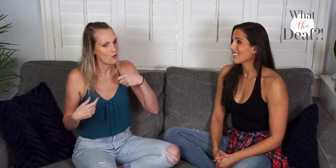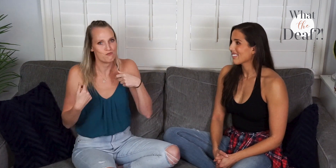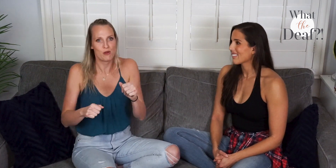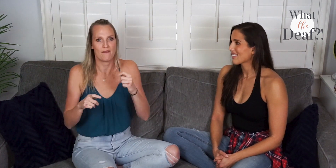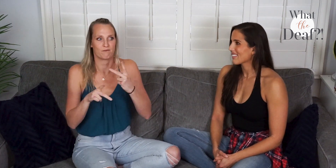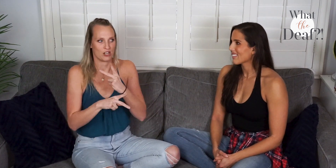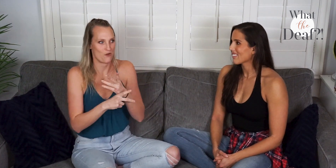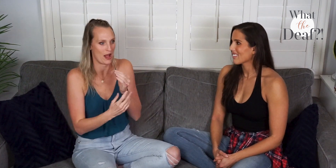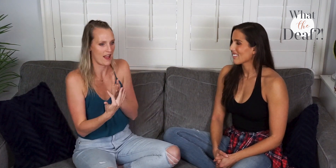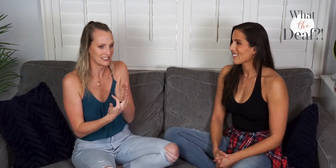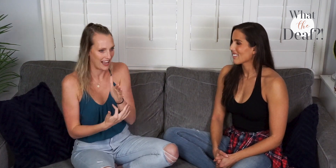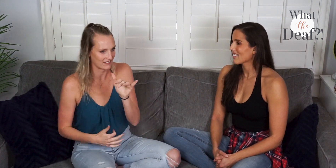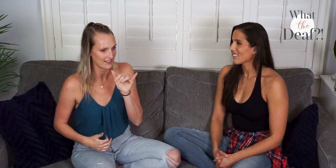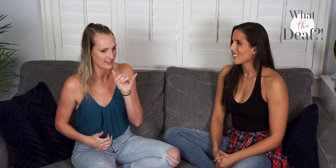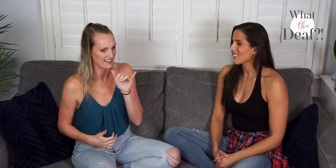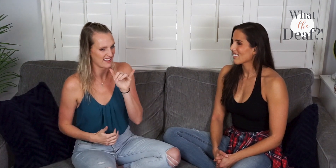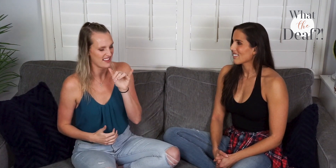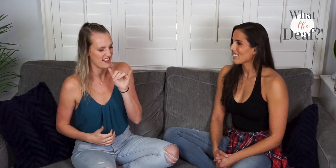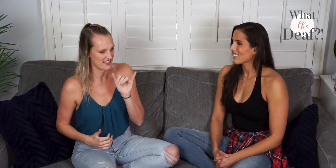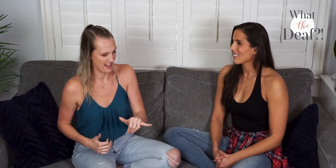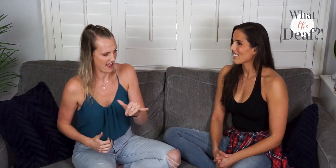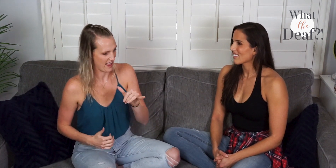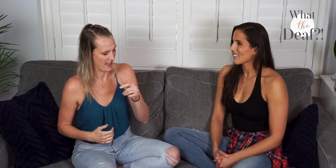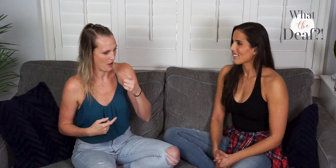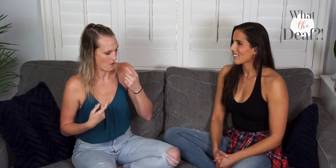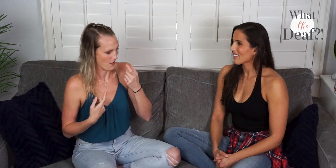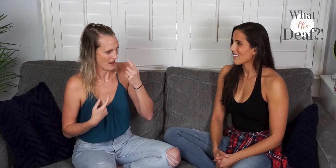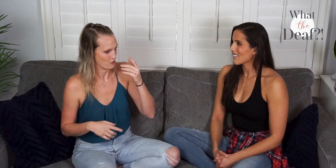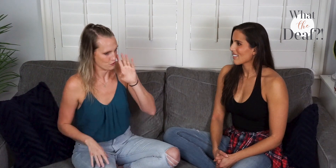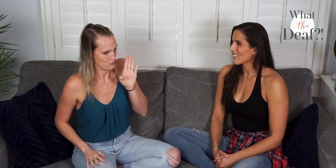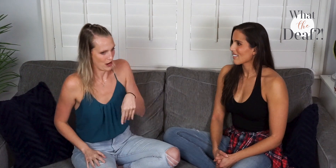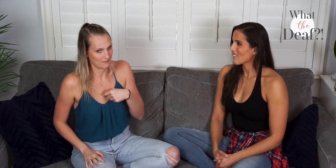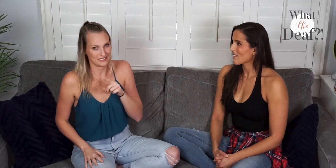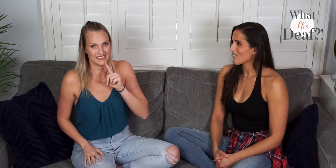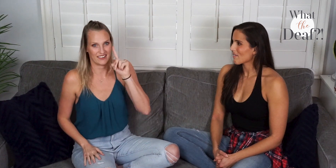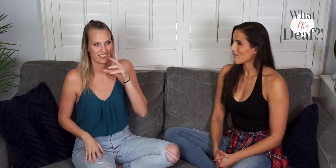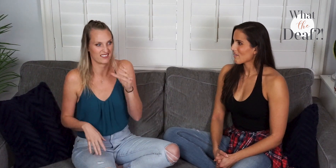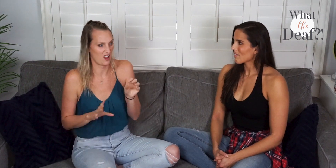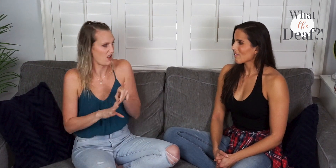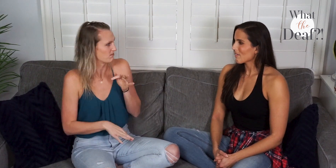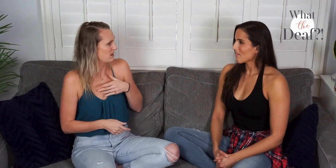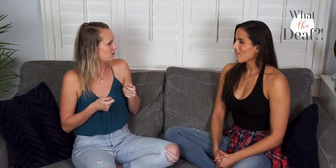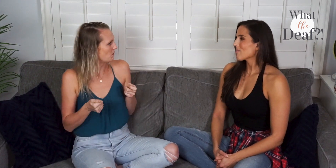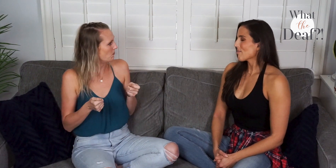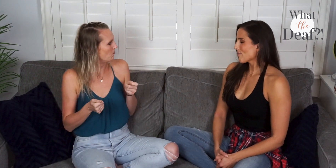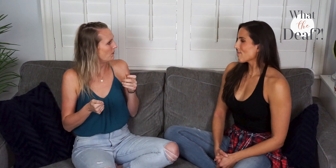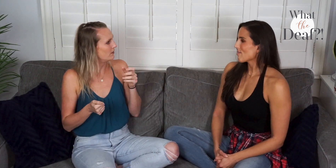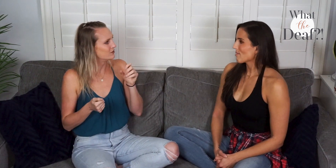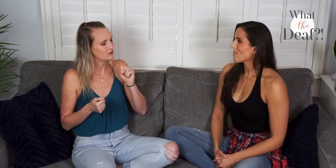And so I was trying to figure out how to navigate that and knowing that I'm deaf is out of my control.